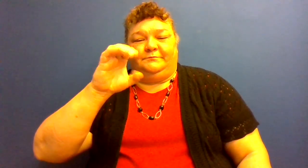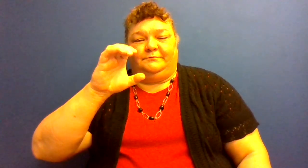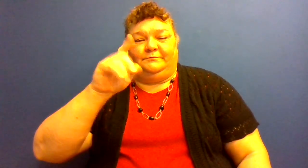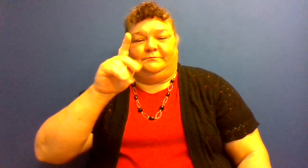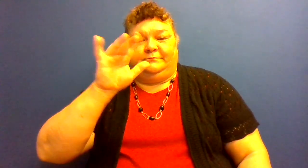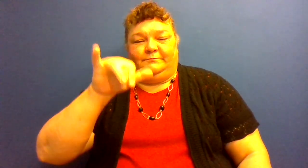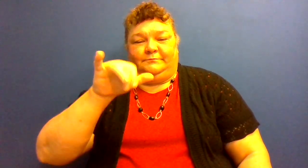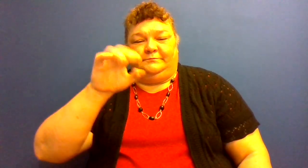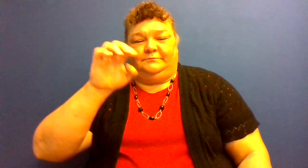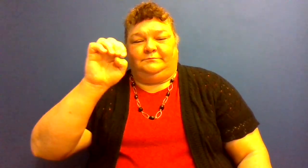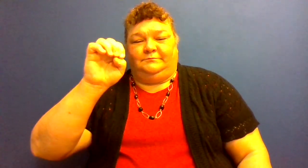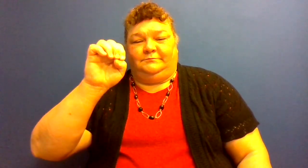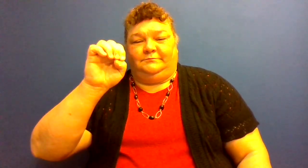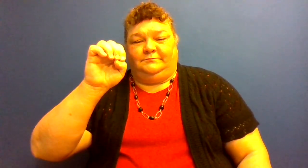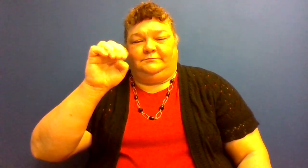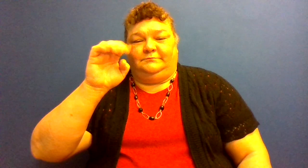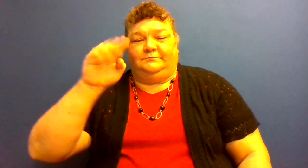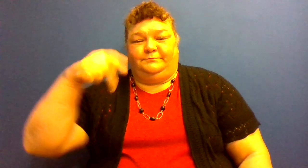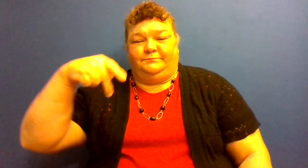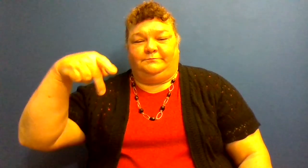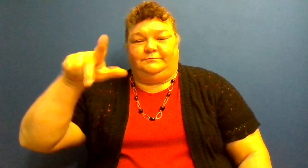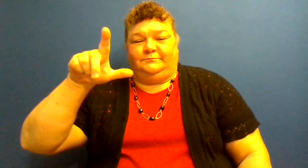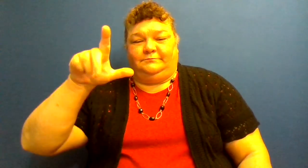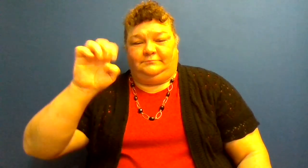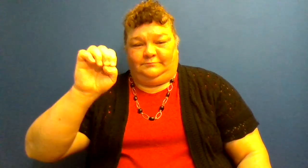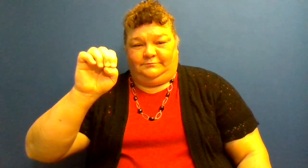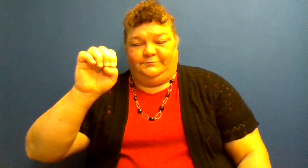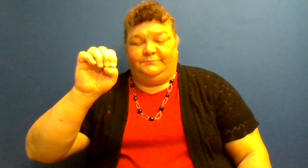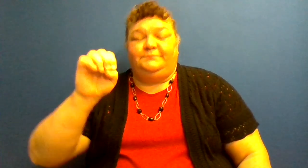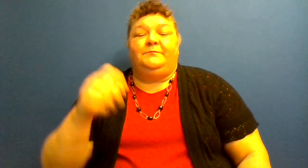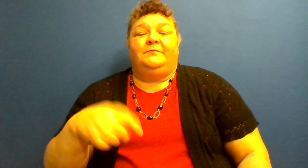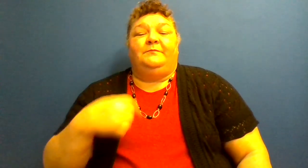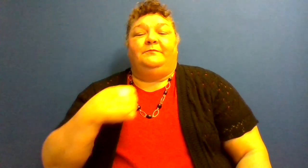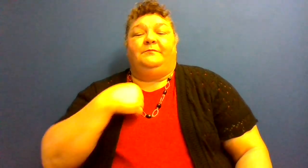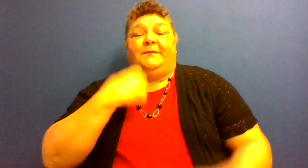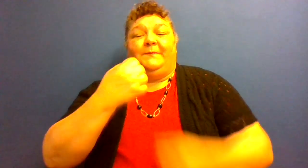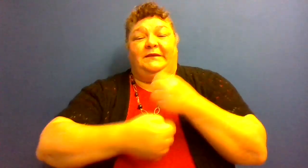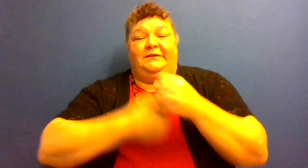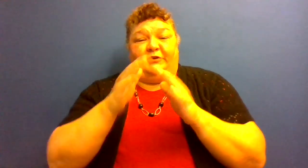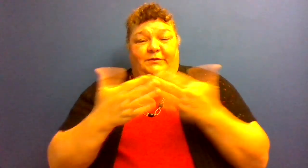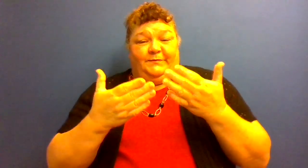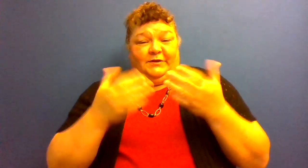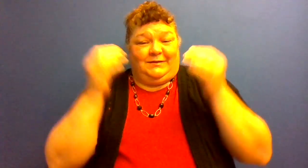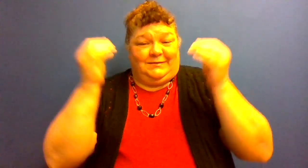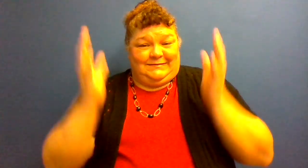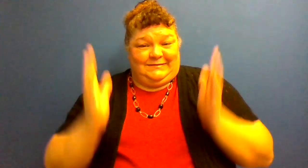I'm Becky Epple, and I'm the yearbook teacher.